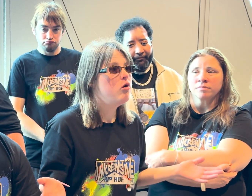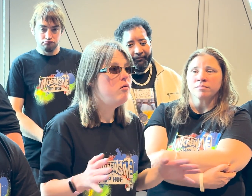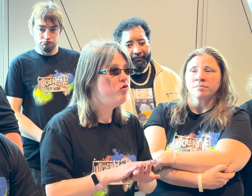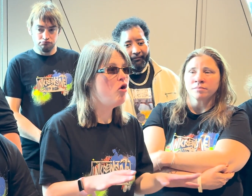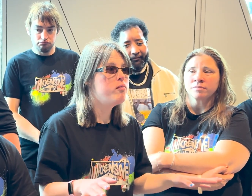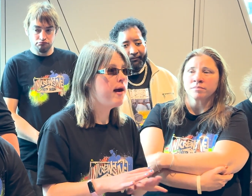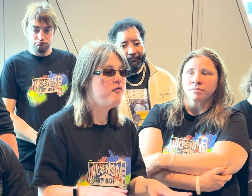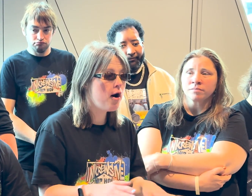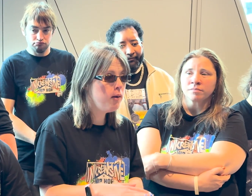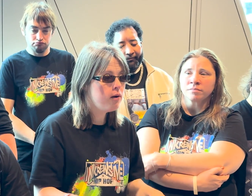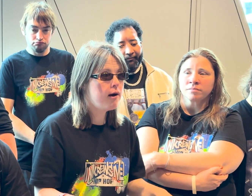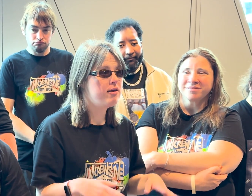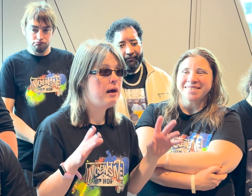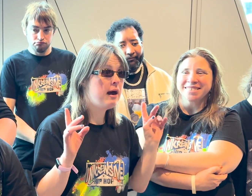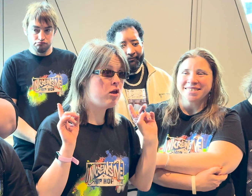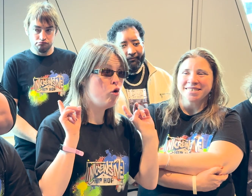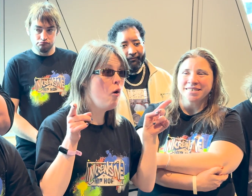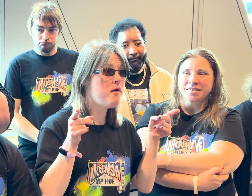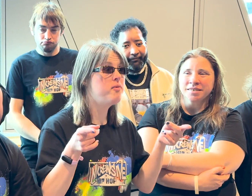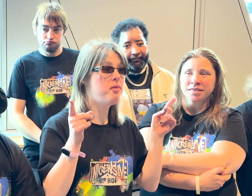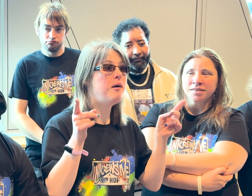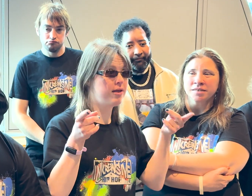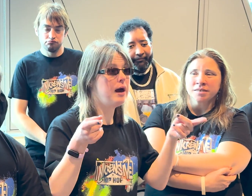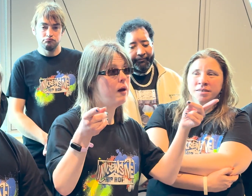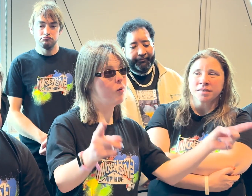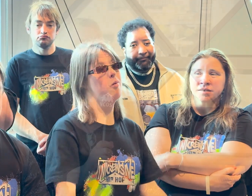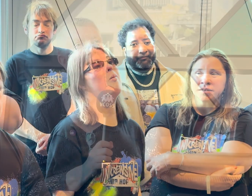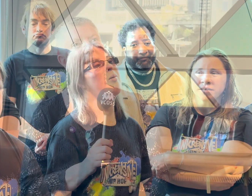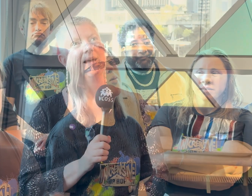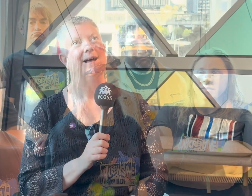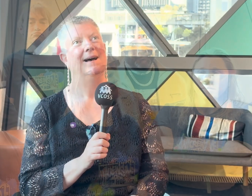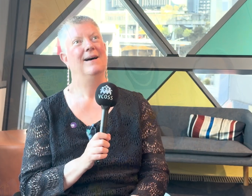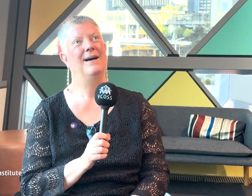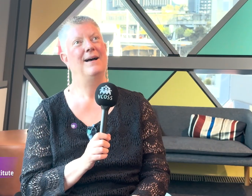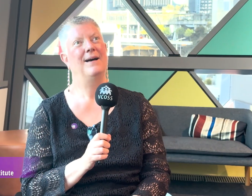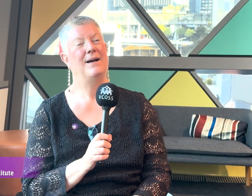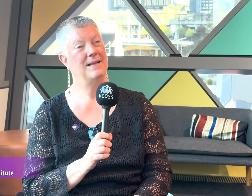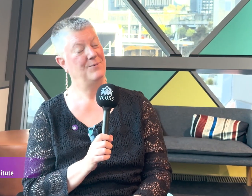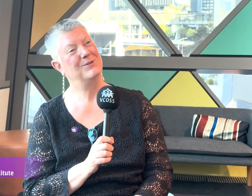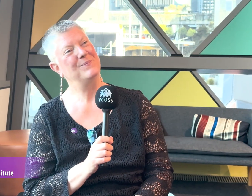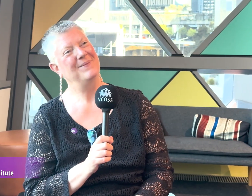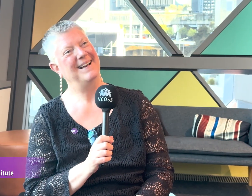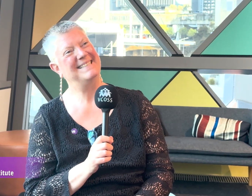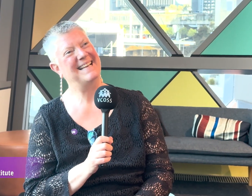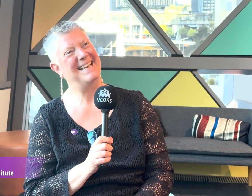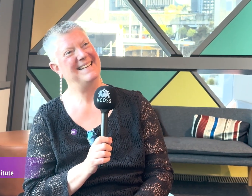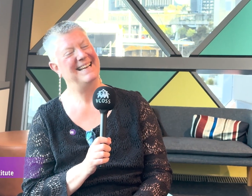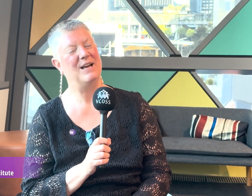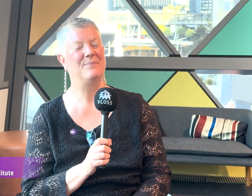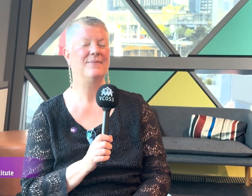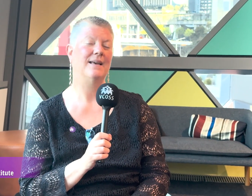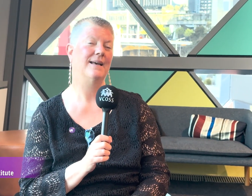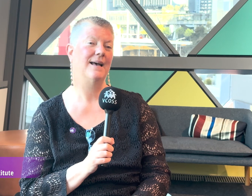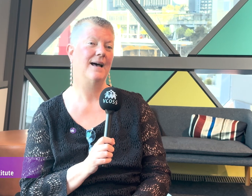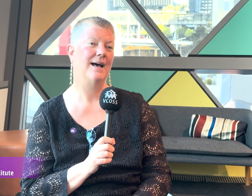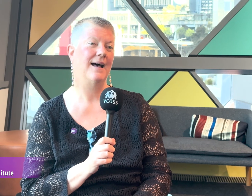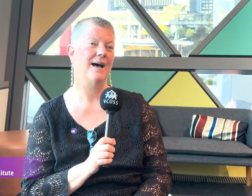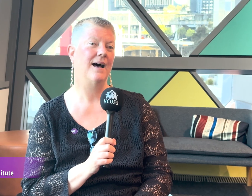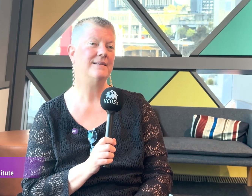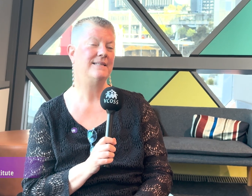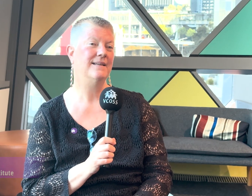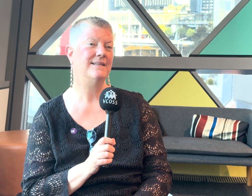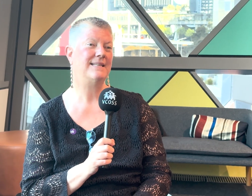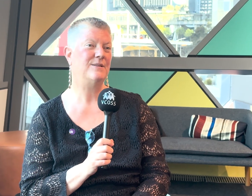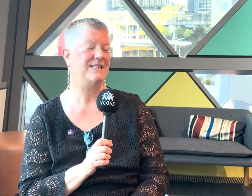so they actually can. So don't break our vibe, because it's your vibe that they would see. Welcome I'd say. I'd tell them to